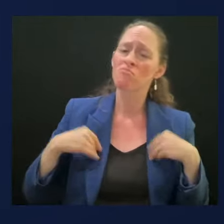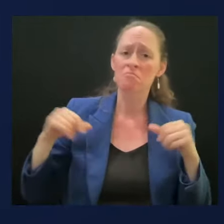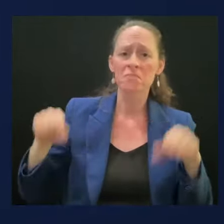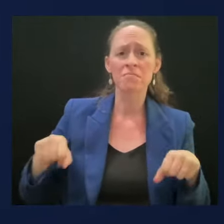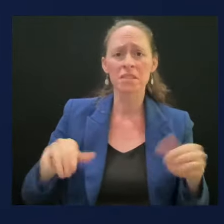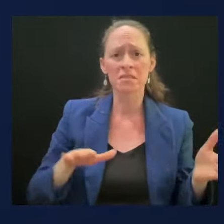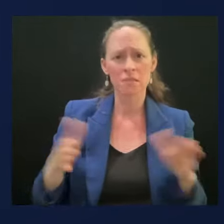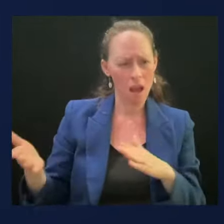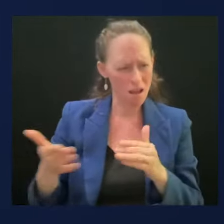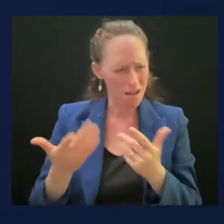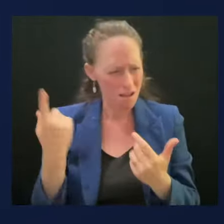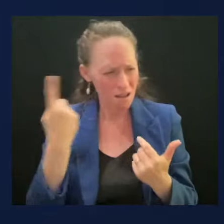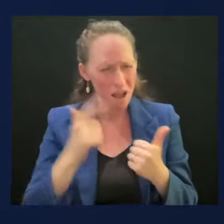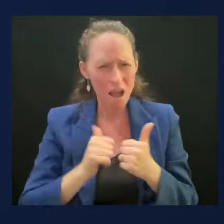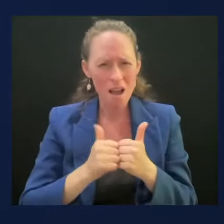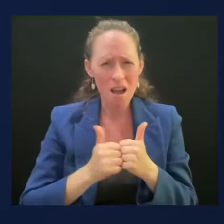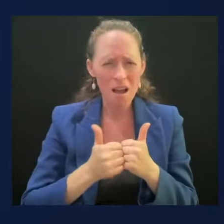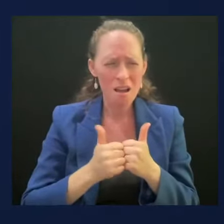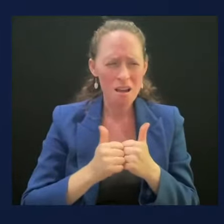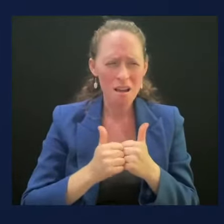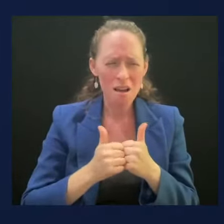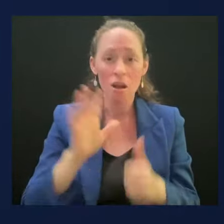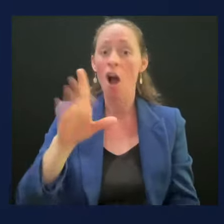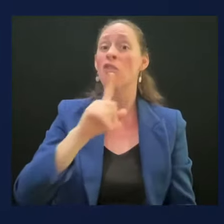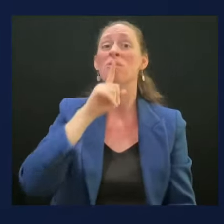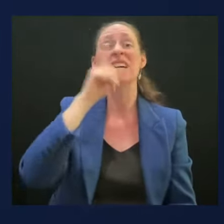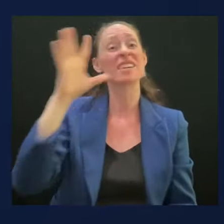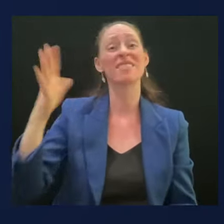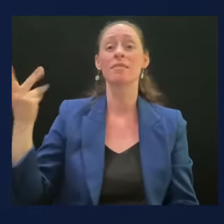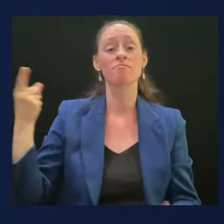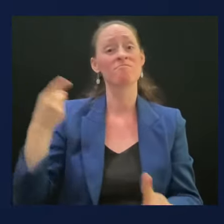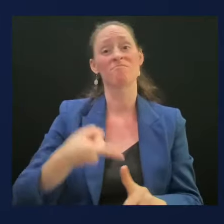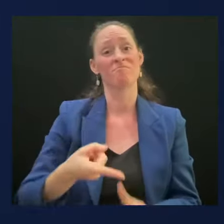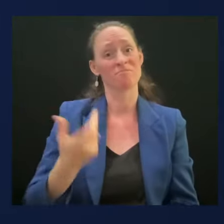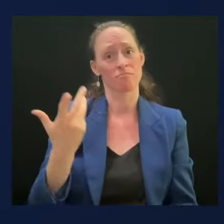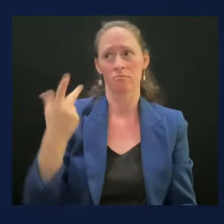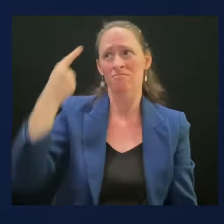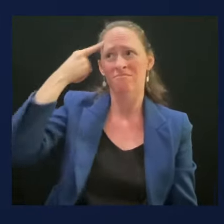My fellow Americans, Jill, Vice President Harris, Second Gentleman Emhoff,